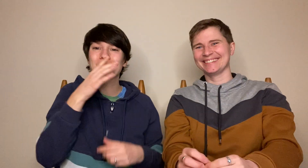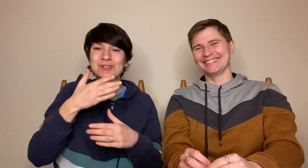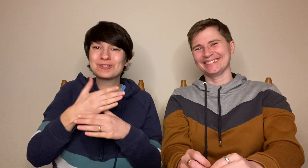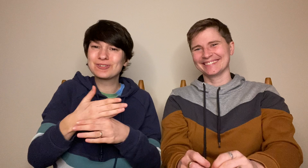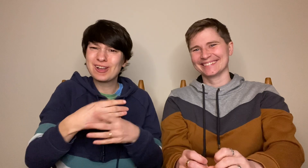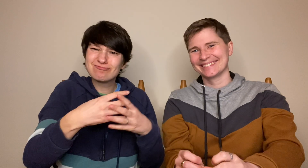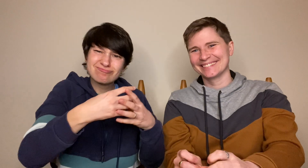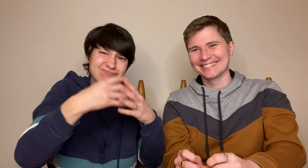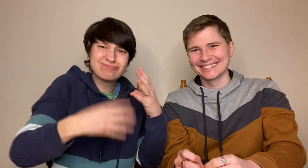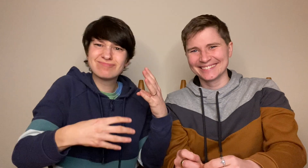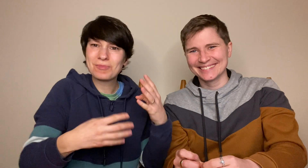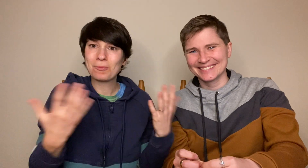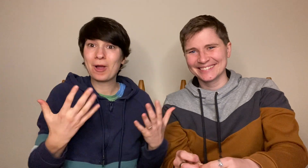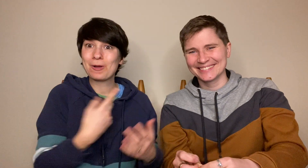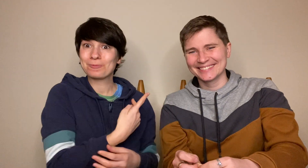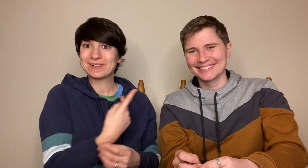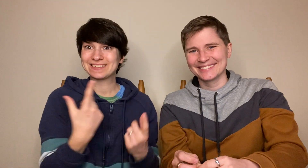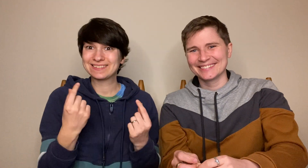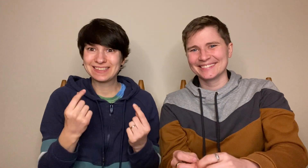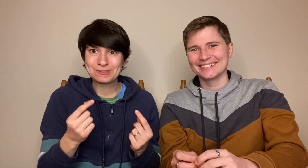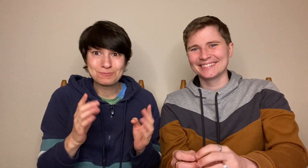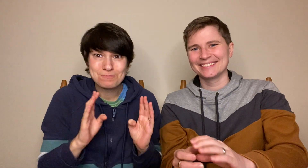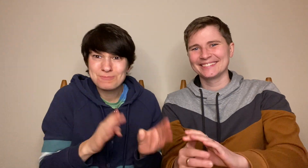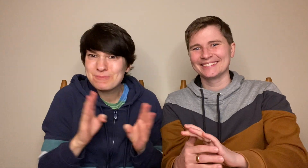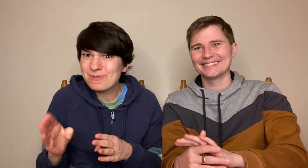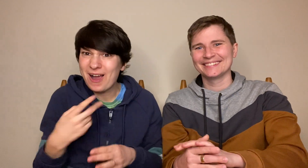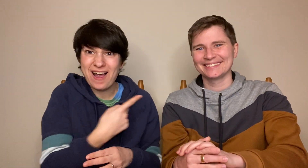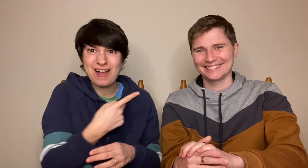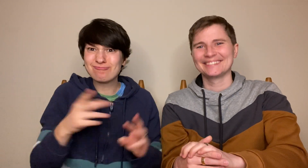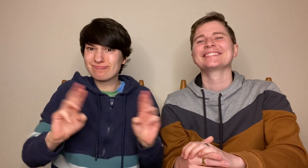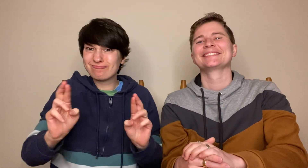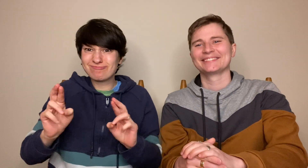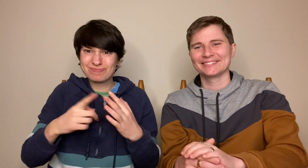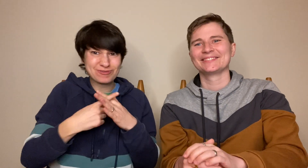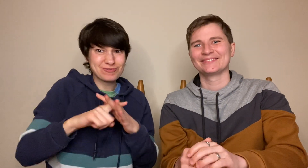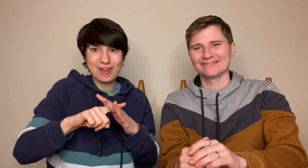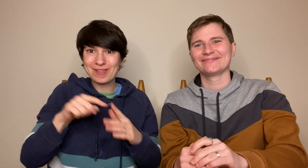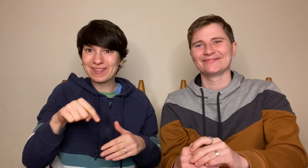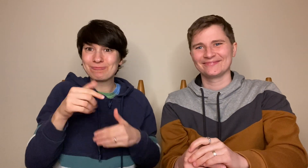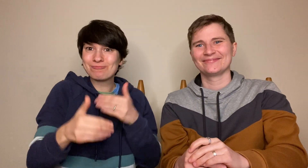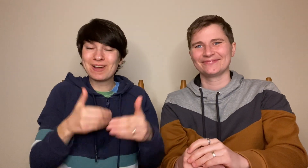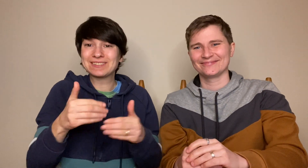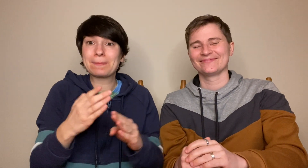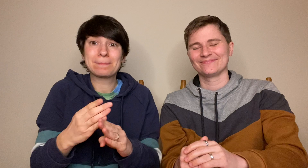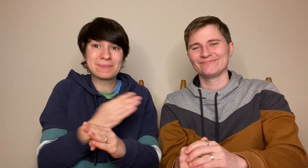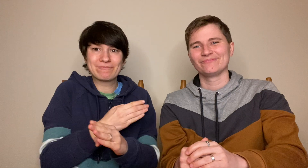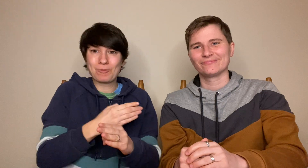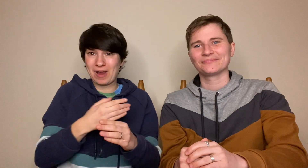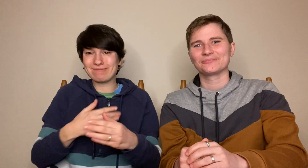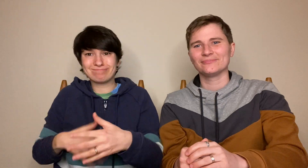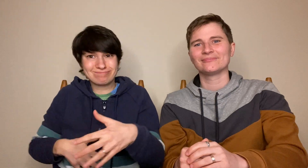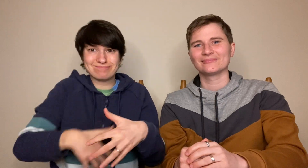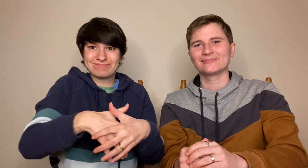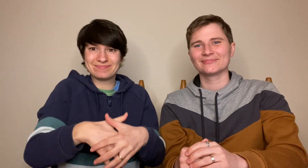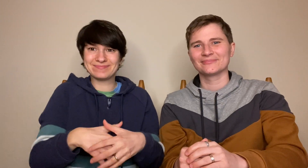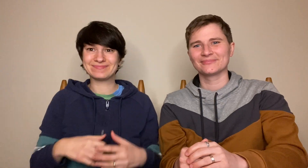Next week, we will share multiple things we did in preparing ourselves before the process of TTC.